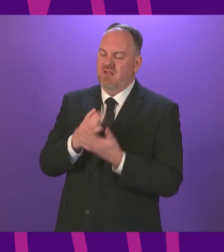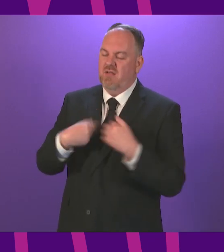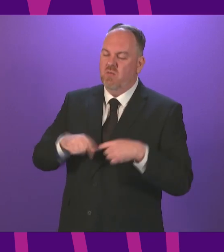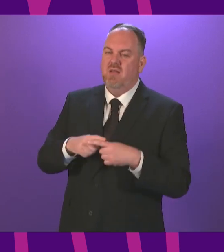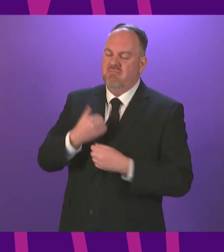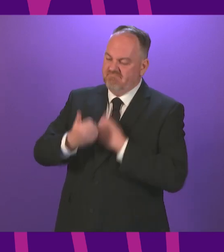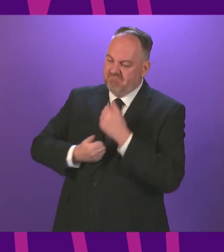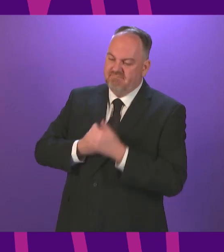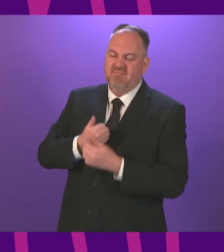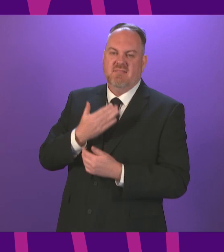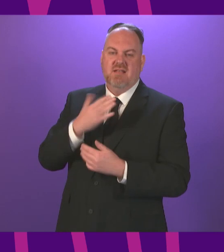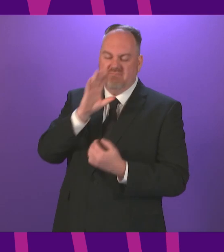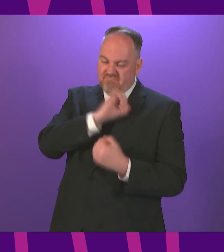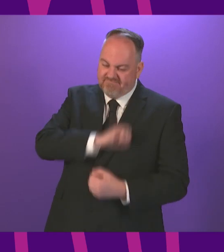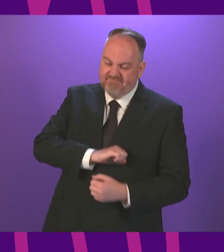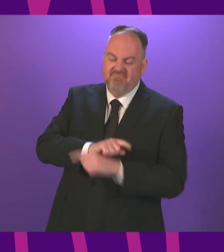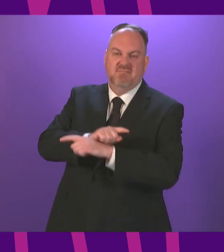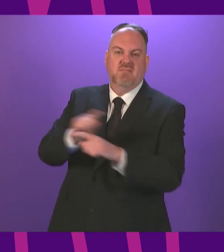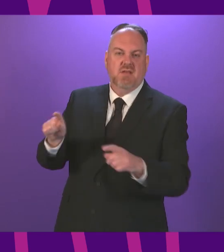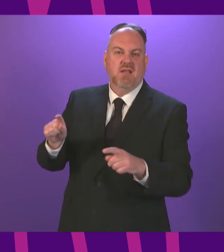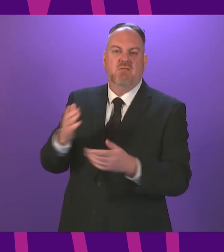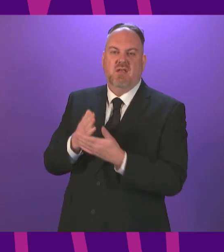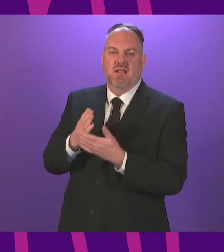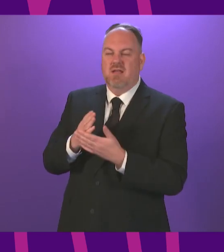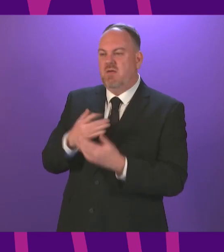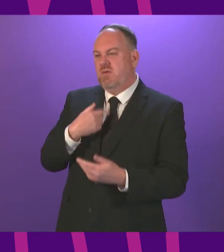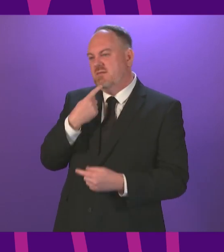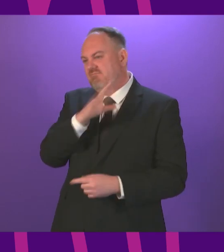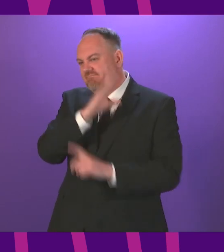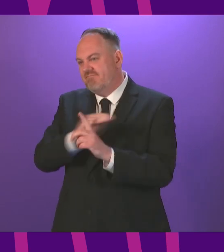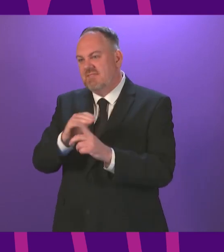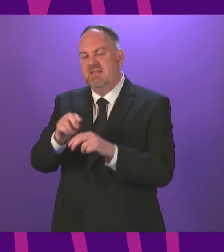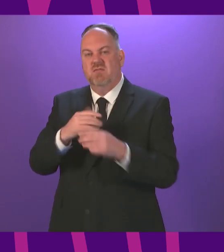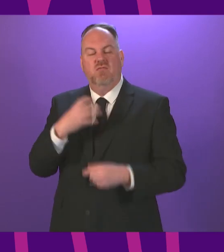mourning here and across the Commonwealth; to all his loved ones; to the royal family; to his